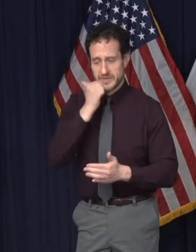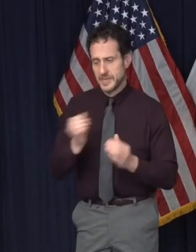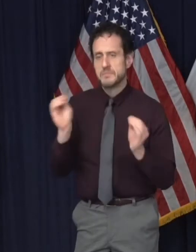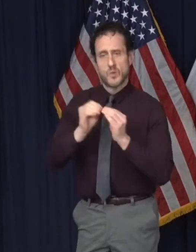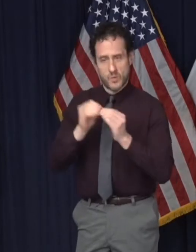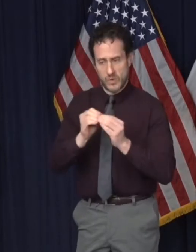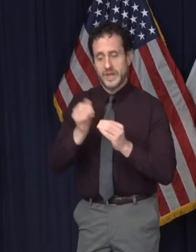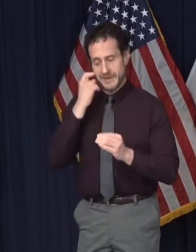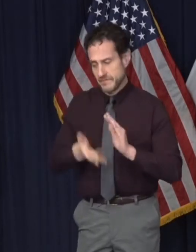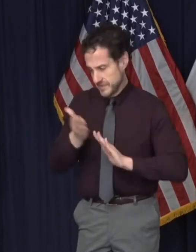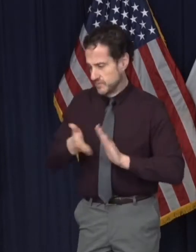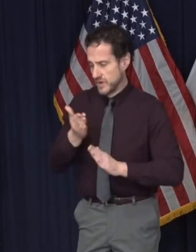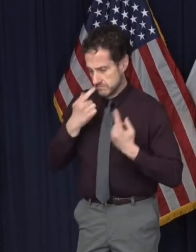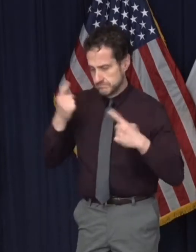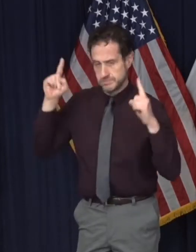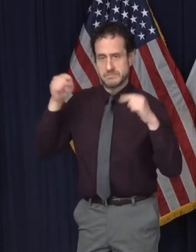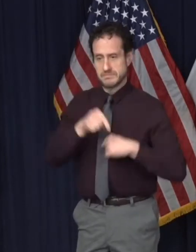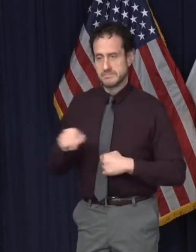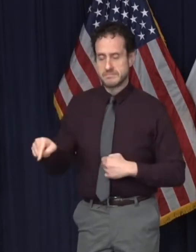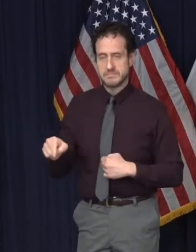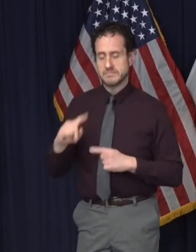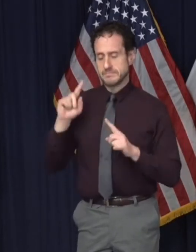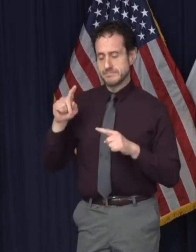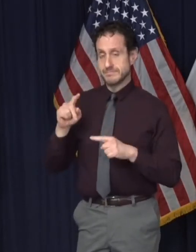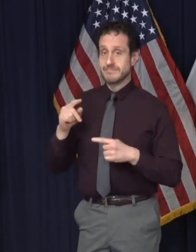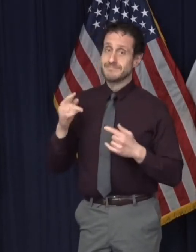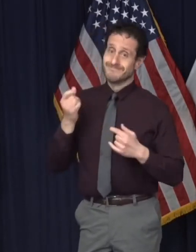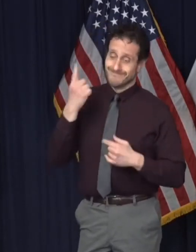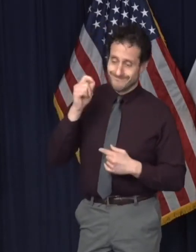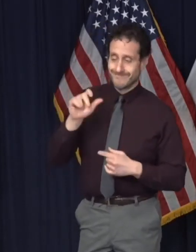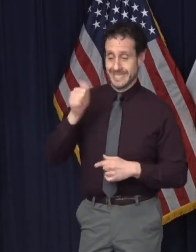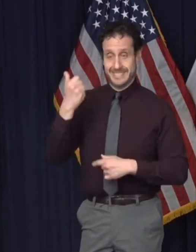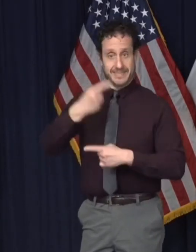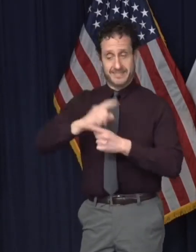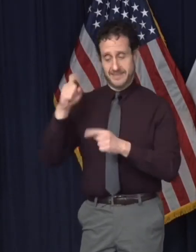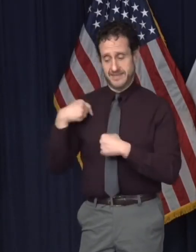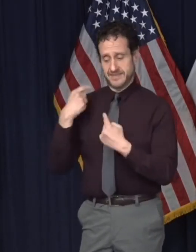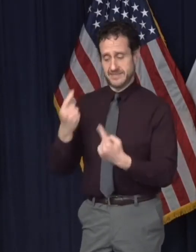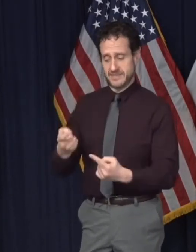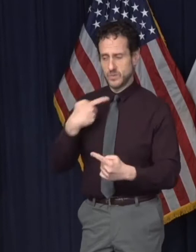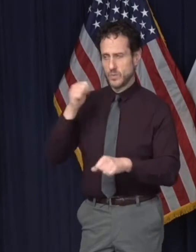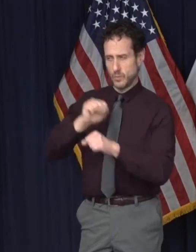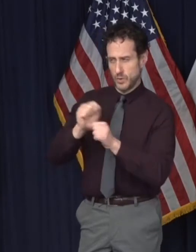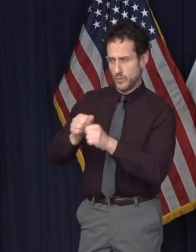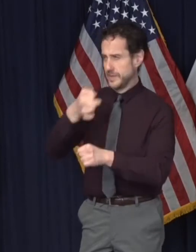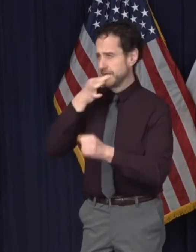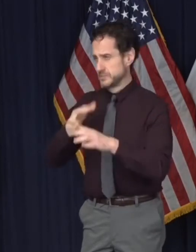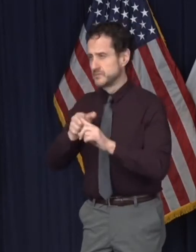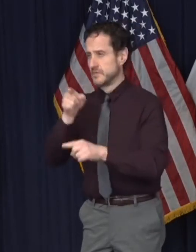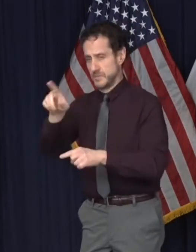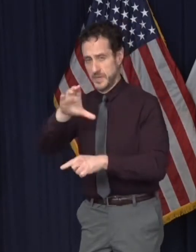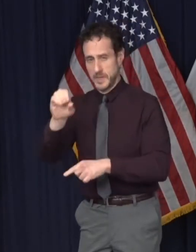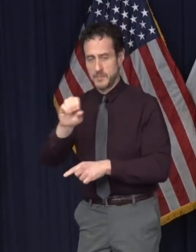INCREASE OUR TESTING OUTPUT BY THOUSANDS PER DAY WHEN RUNNING EFFECTIVELY.